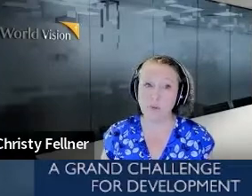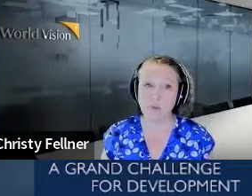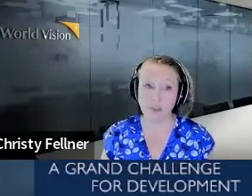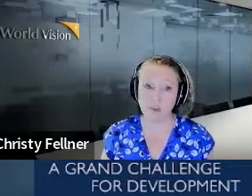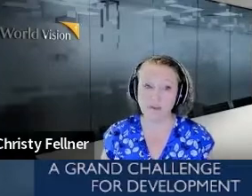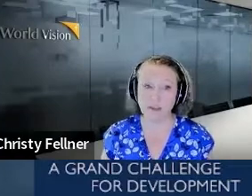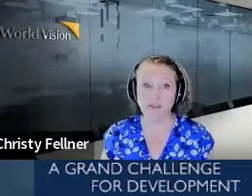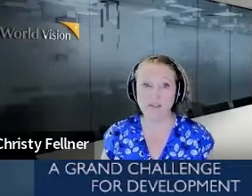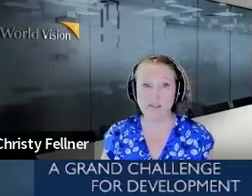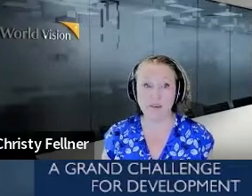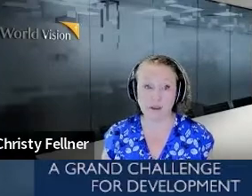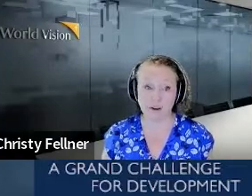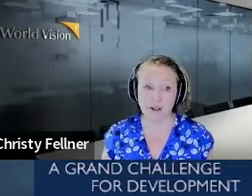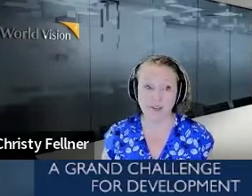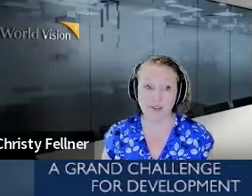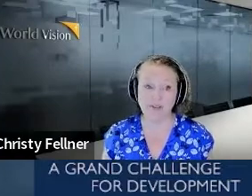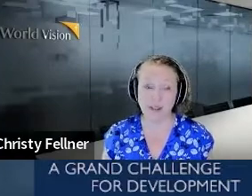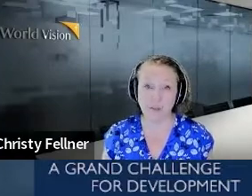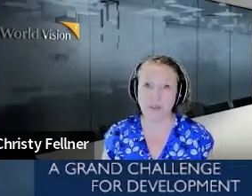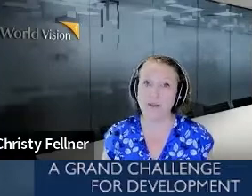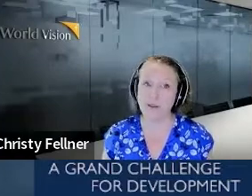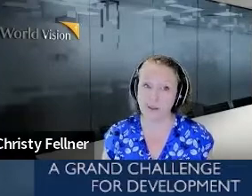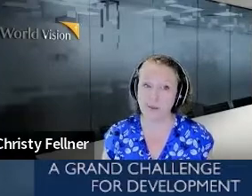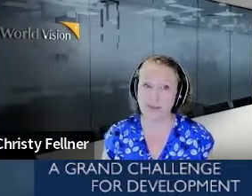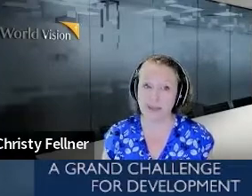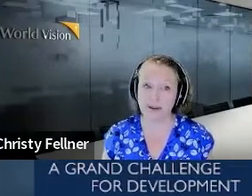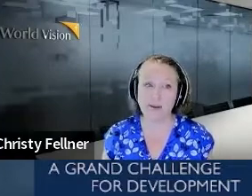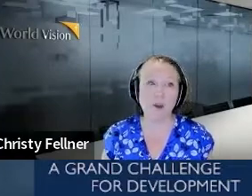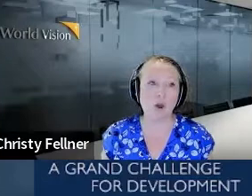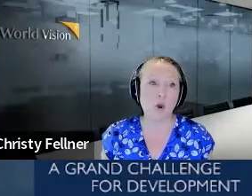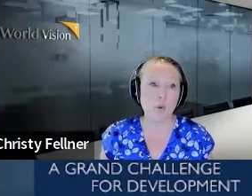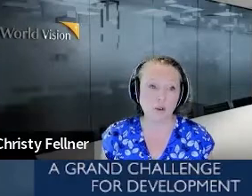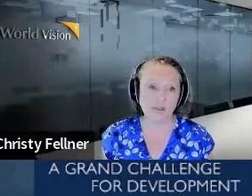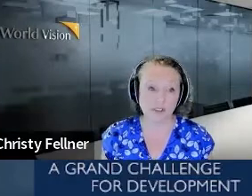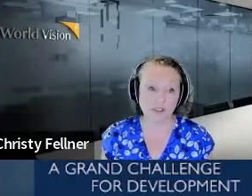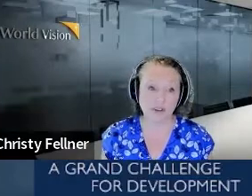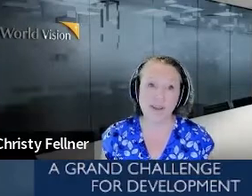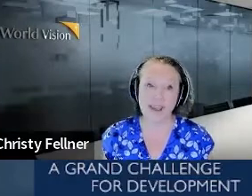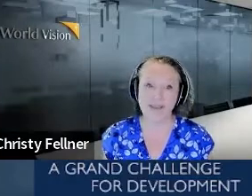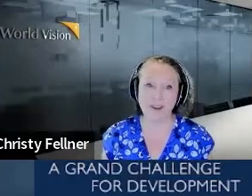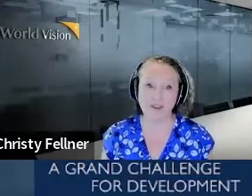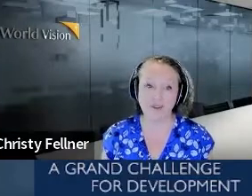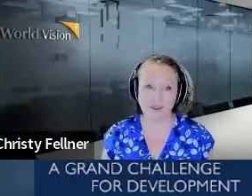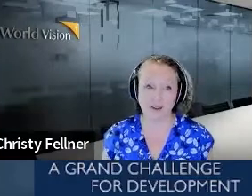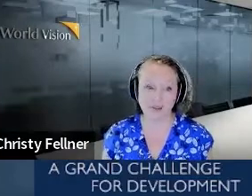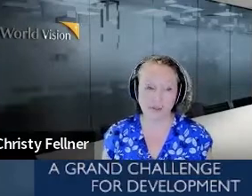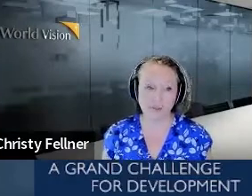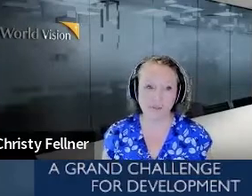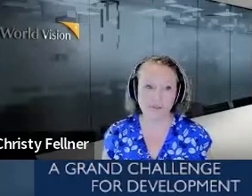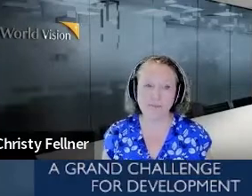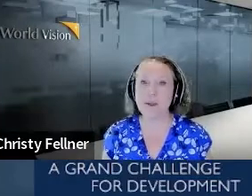with the US Agency for International Development, USAID, World Vision and the Australian government.